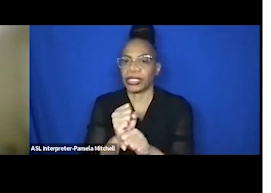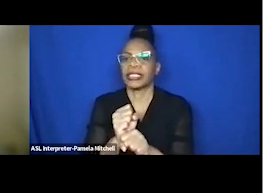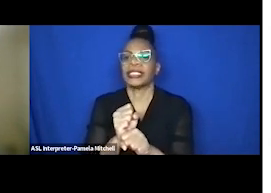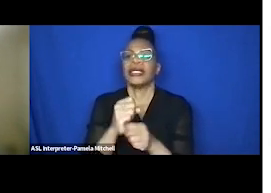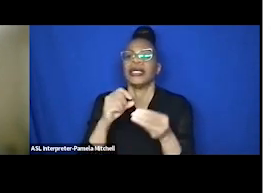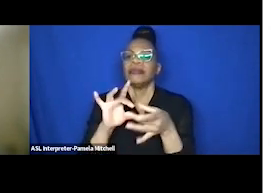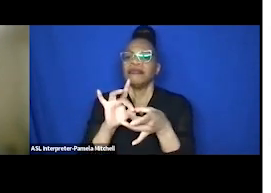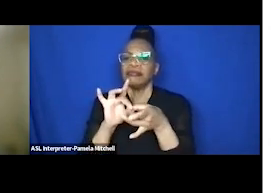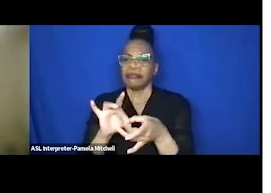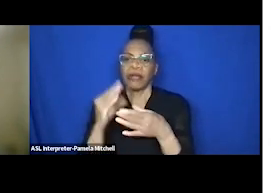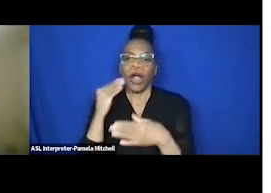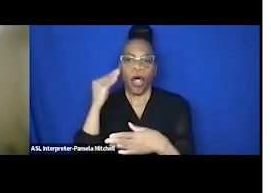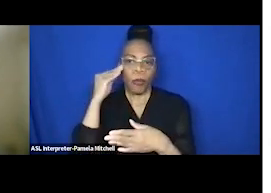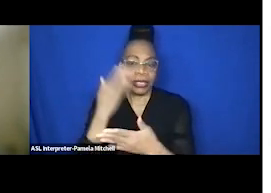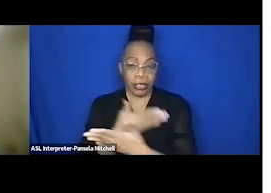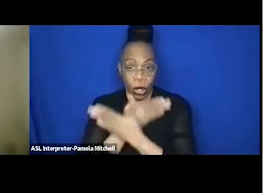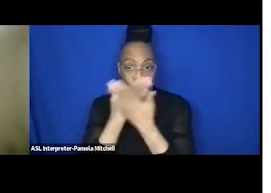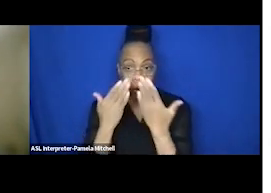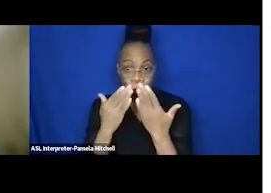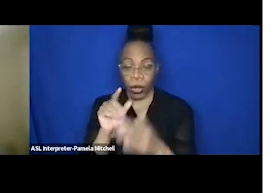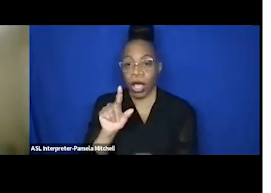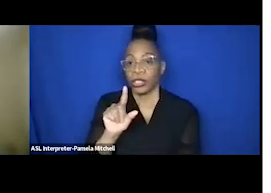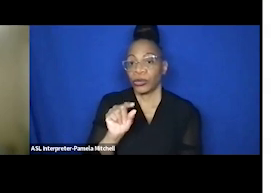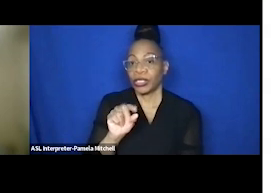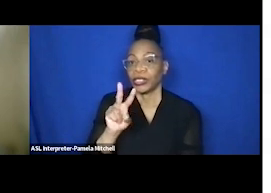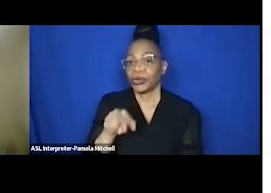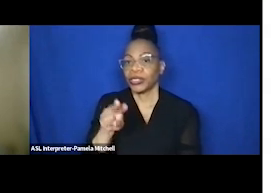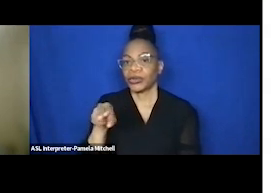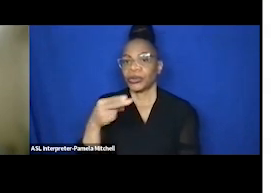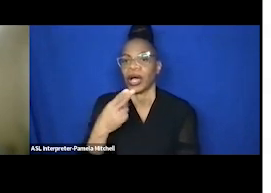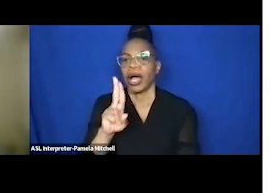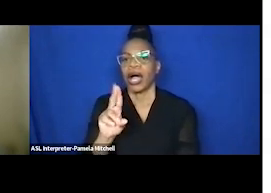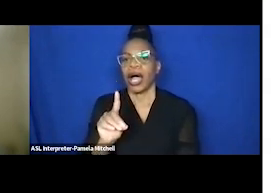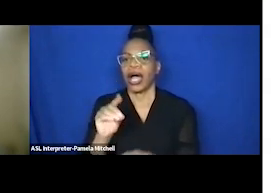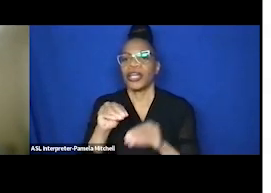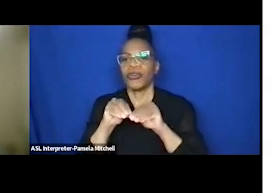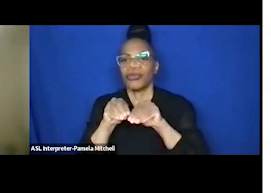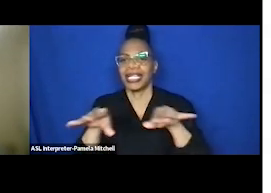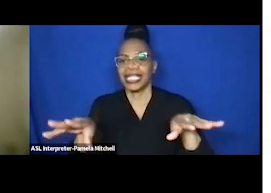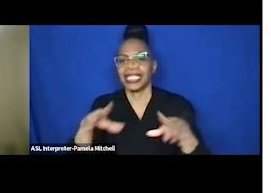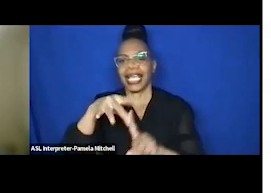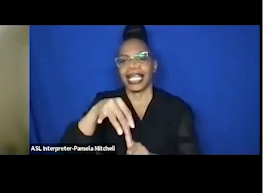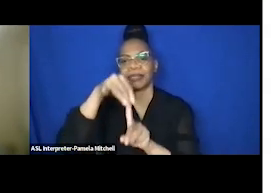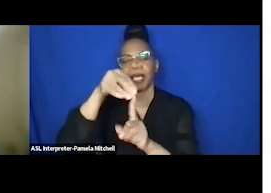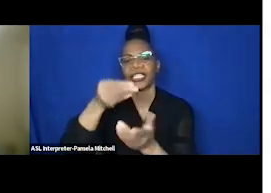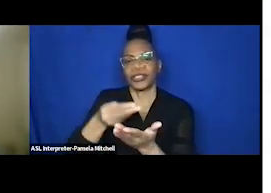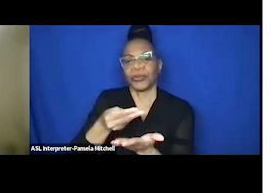As I was saying, in 2022, HUD released a special package of funding that came with some special requirements.